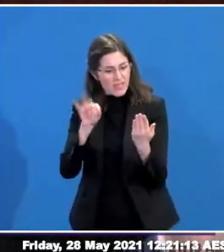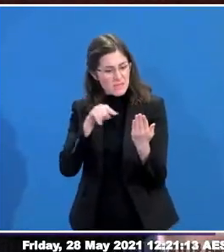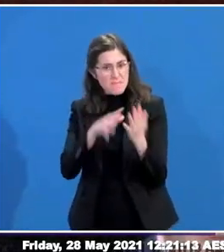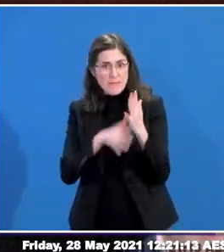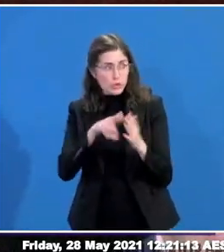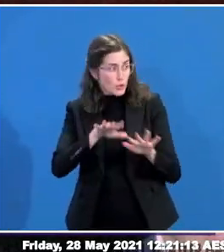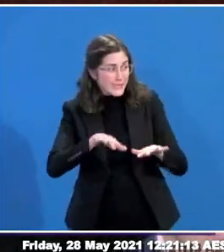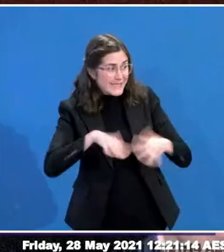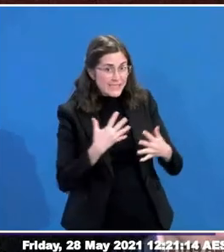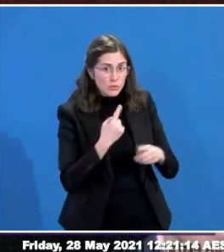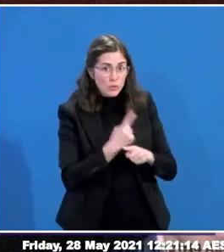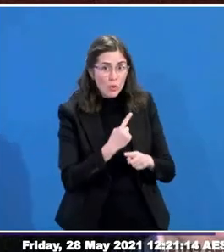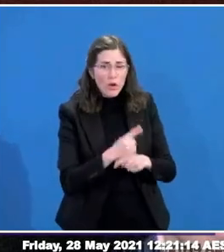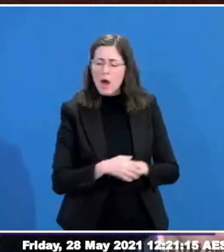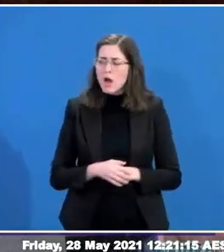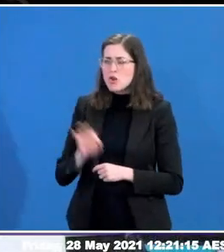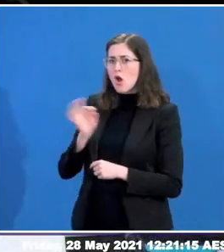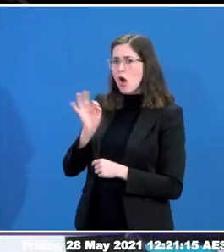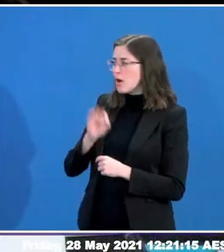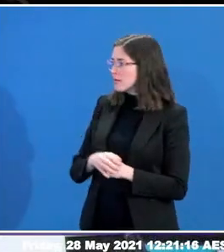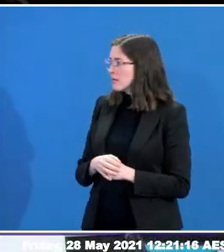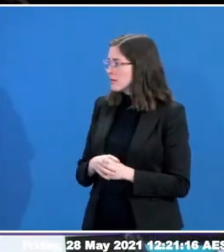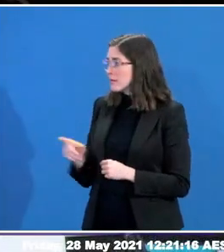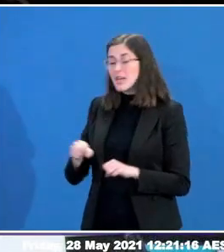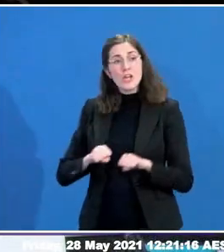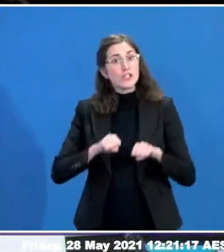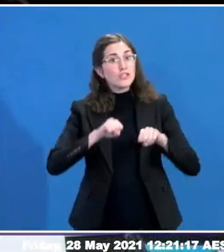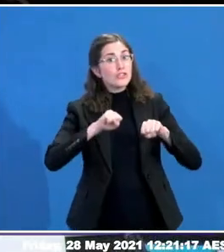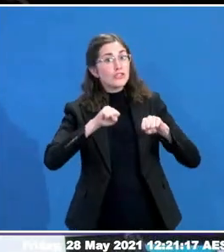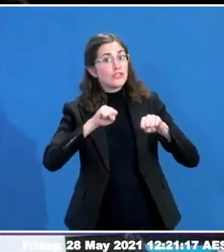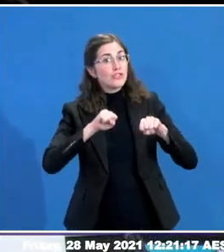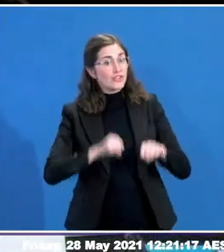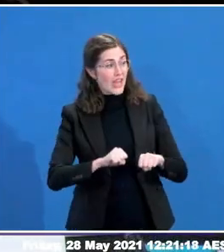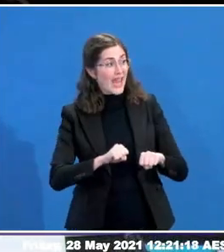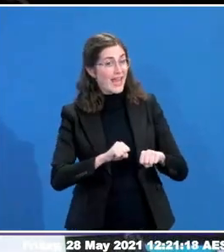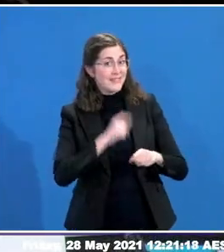Mr Duggan, may I point out that this series of leading questions is